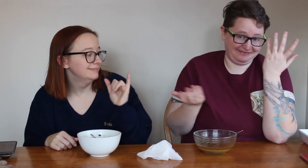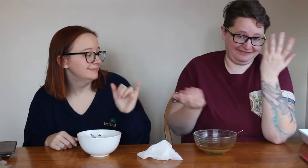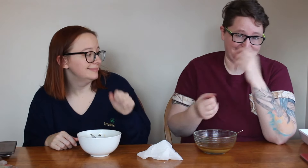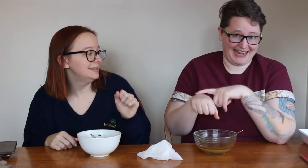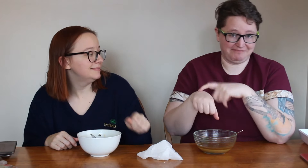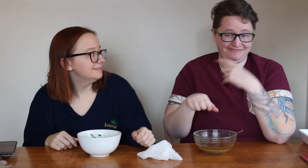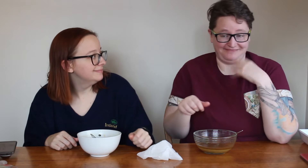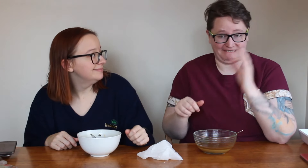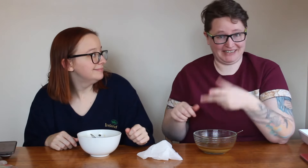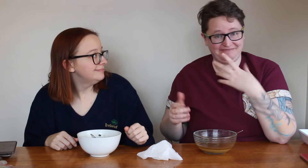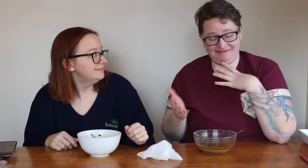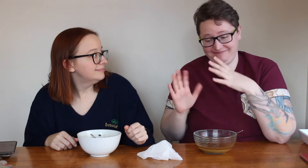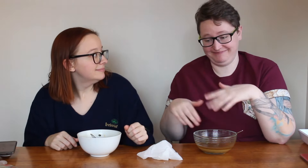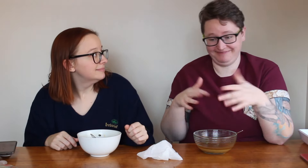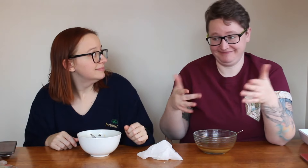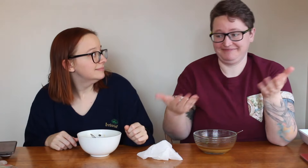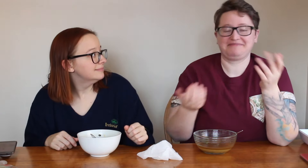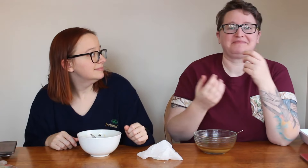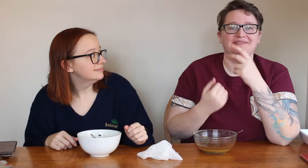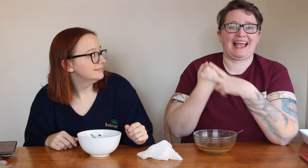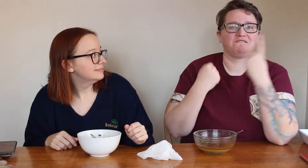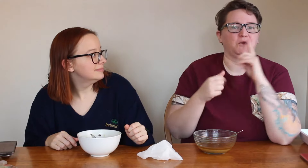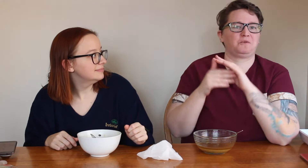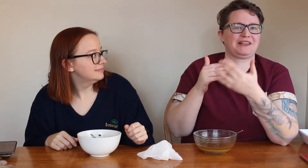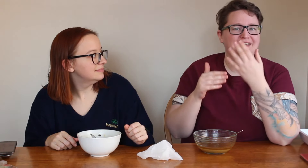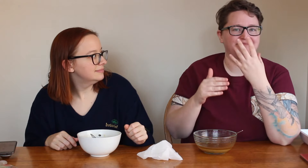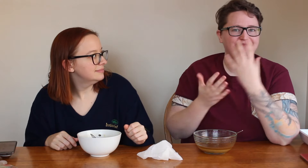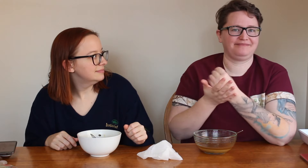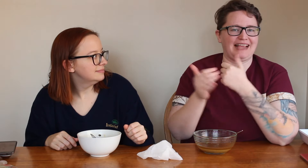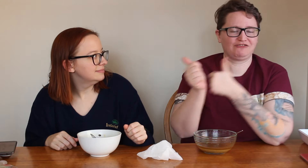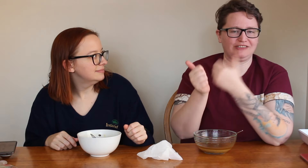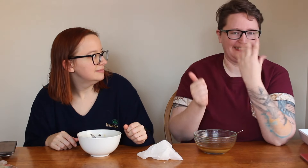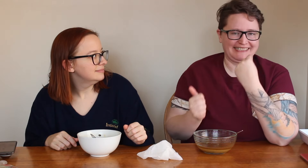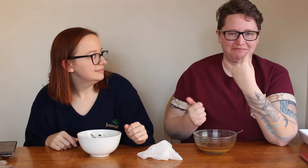You know do errands and things that I need to do around the house, just nightly things you have to do and